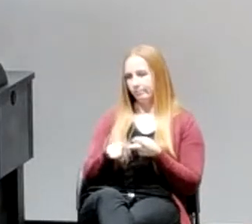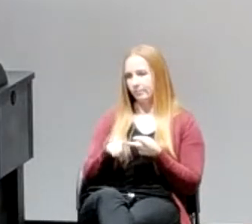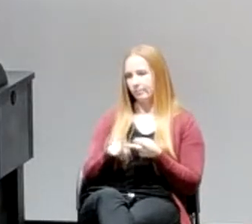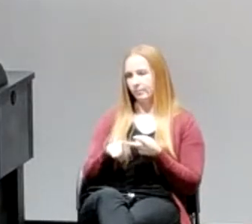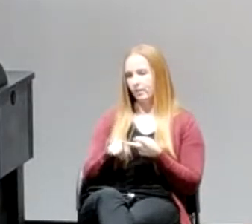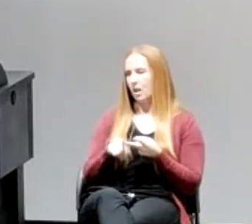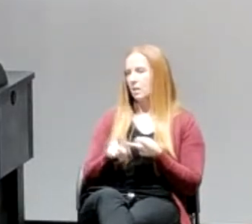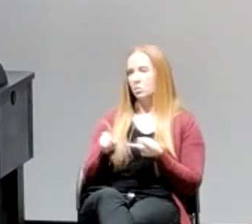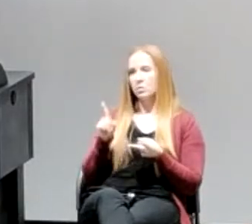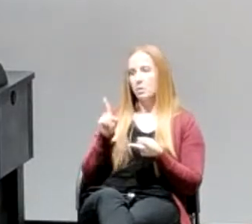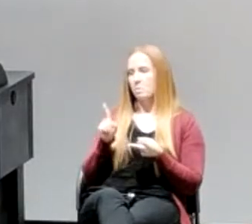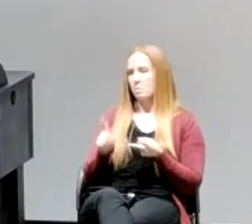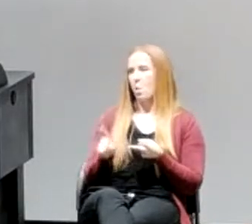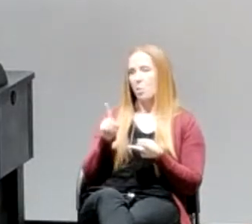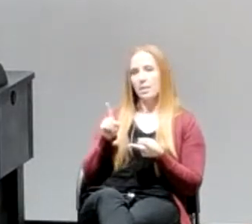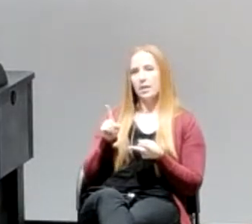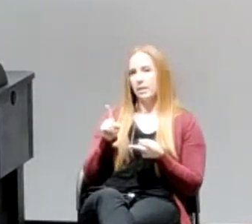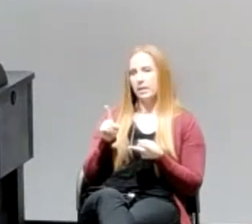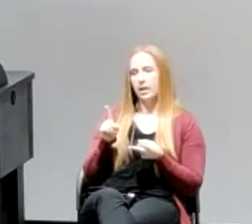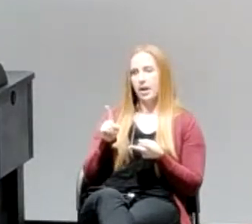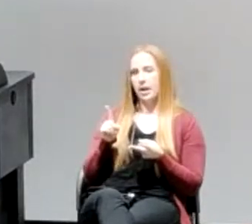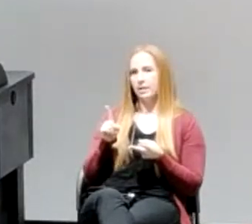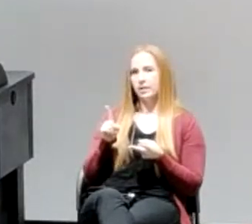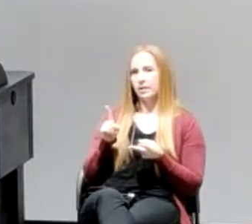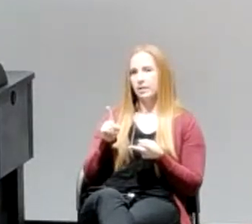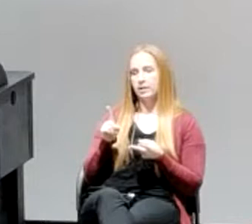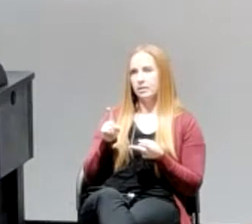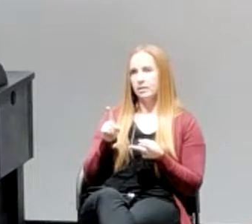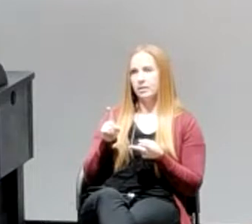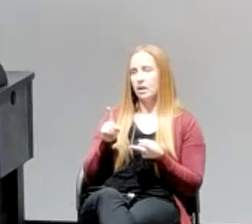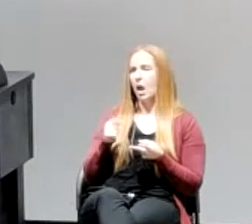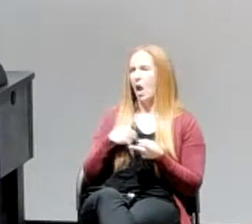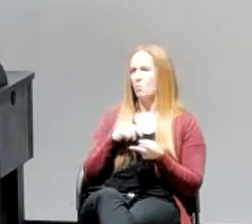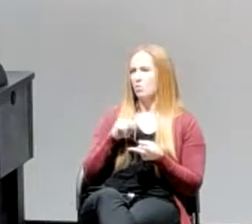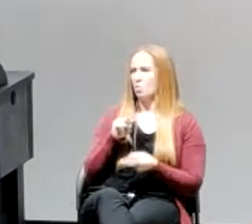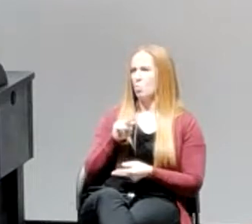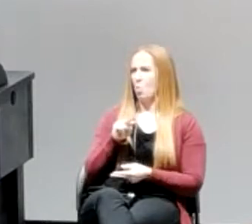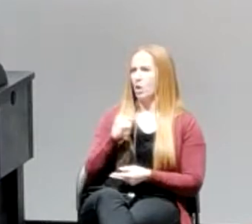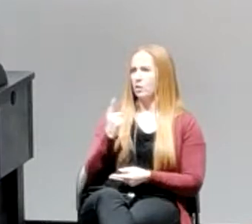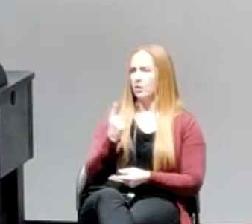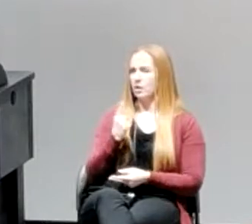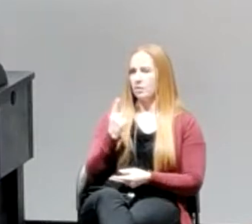Every system respond examined it makes sense to me as to why we're here. That's one fly over observation that I want to share.